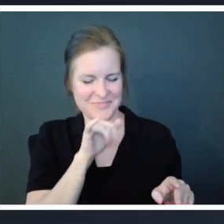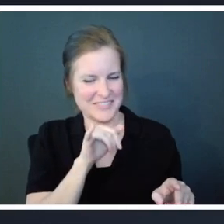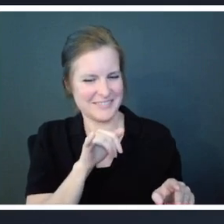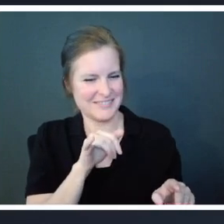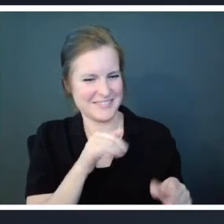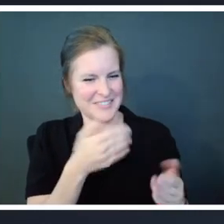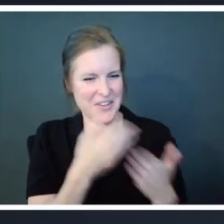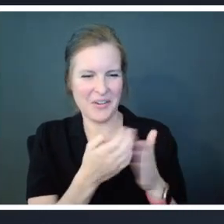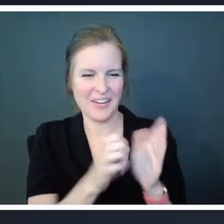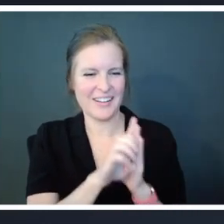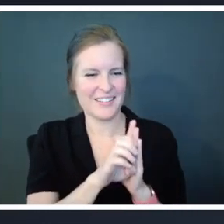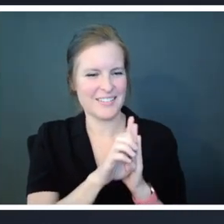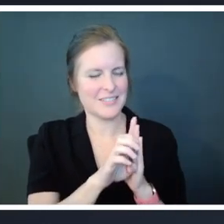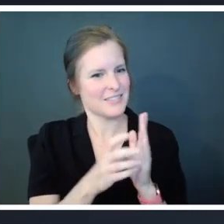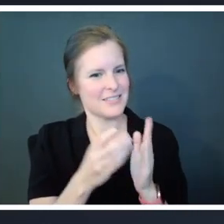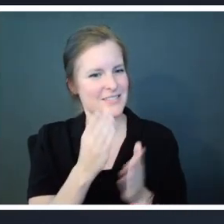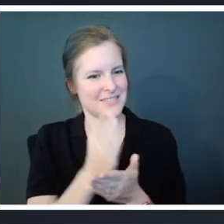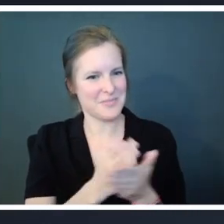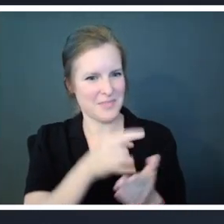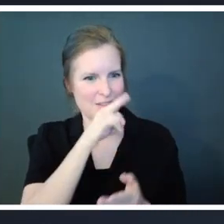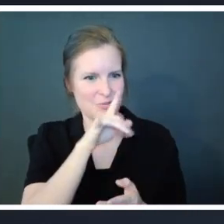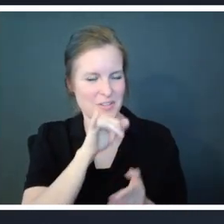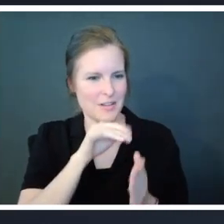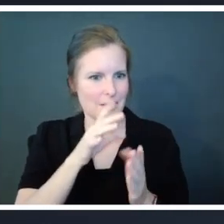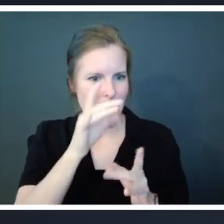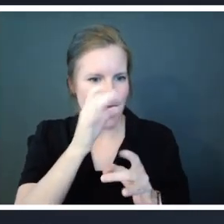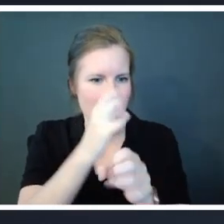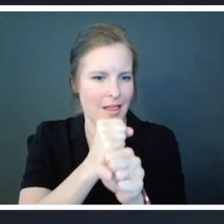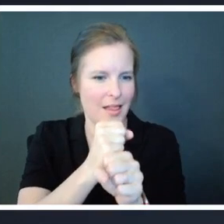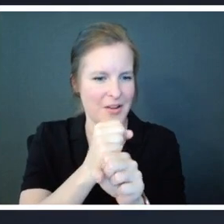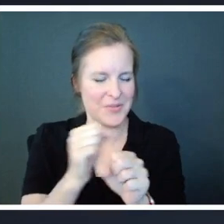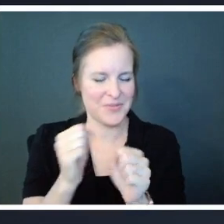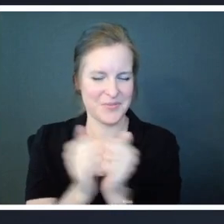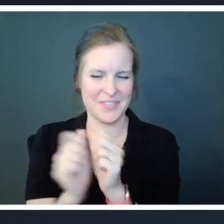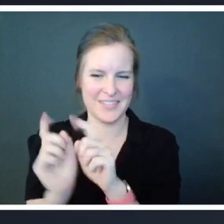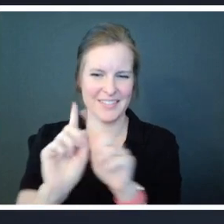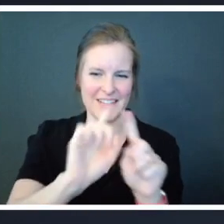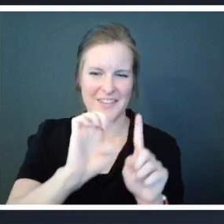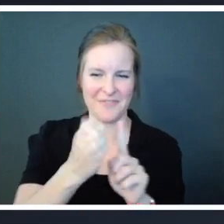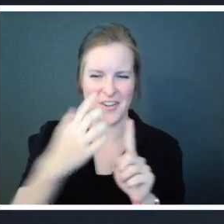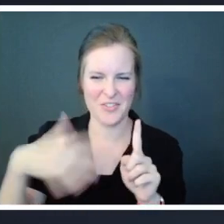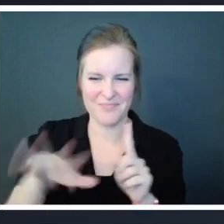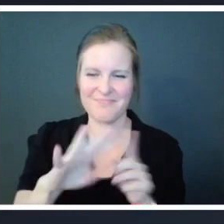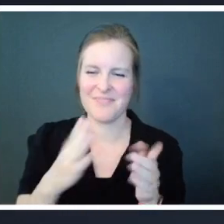have these deep interests. And I think, you know, it's so illuminating to have those conversations